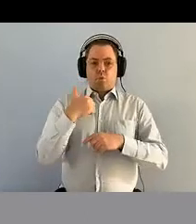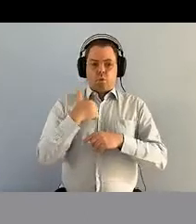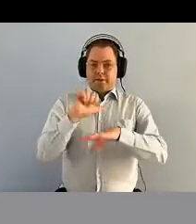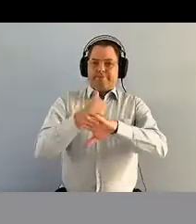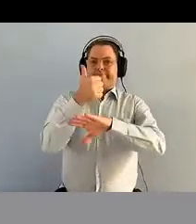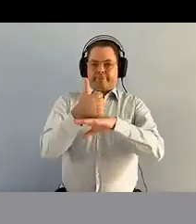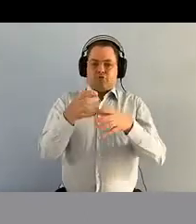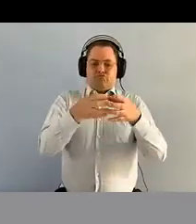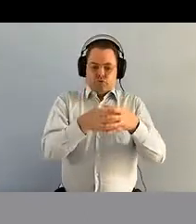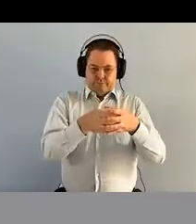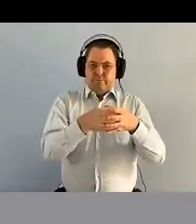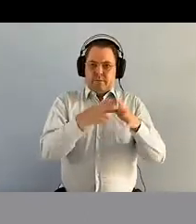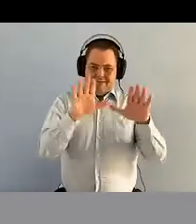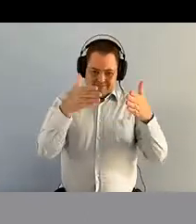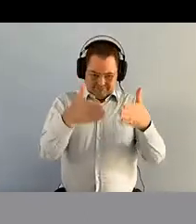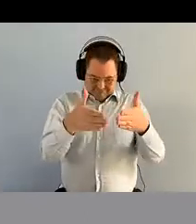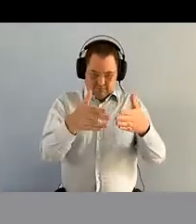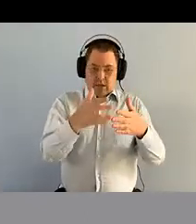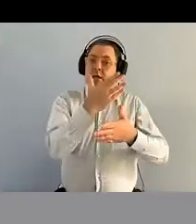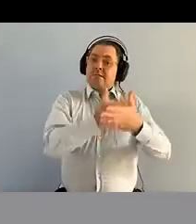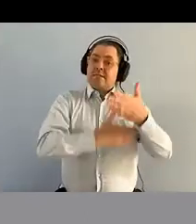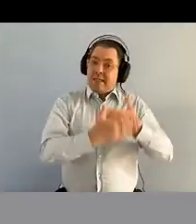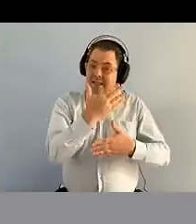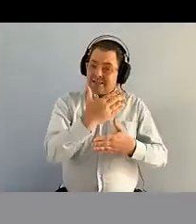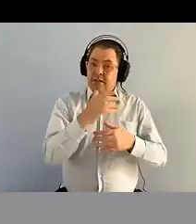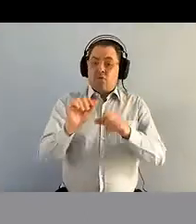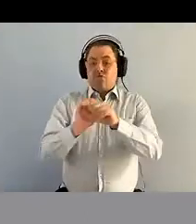pandemic, when the Reference Group had just been established, we established